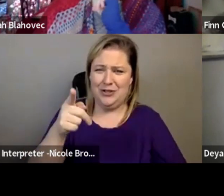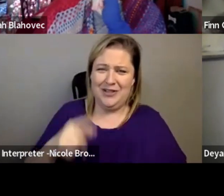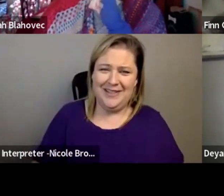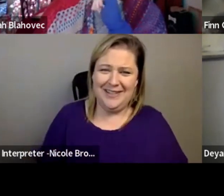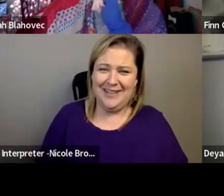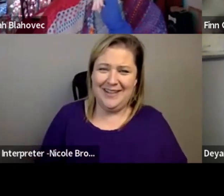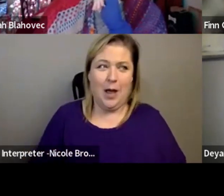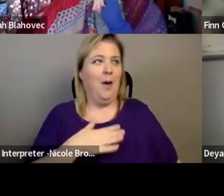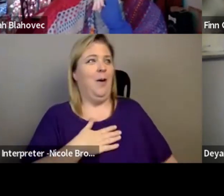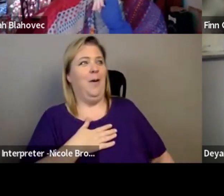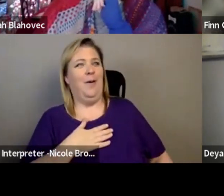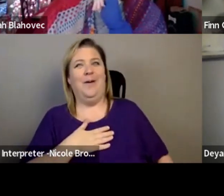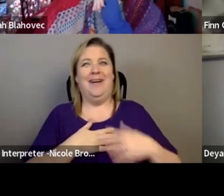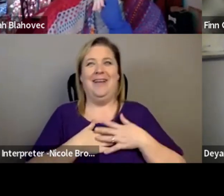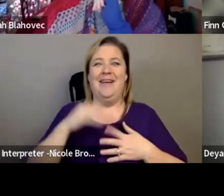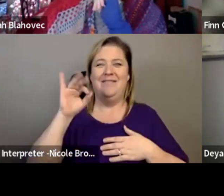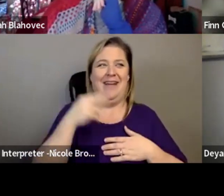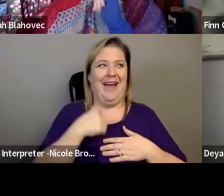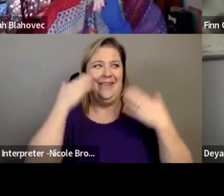Finn Gardiner: Oh, man, oh, man, I don't know, I could do that.